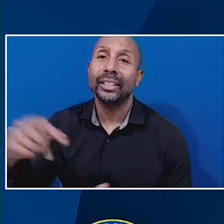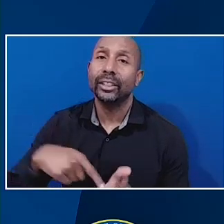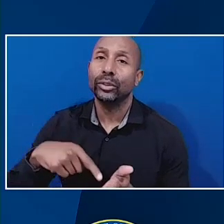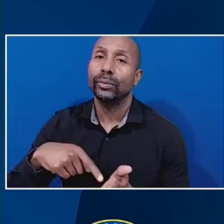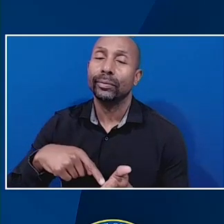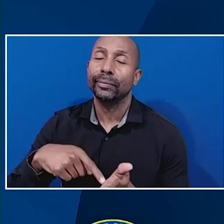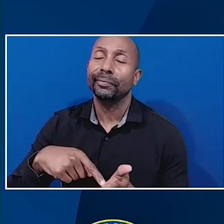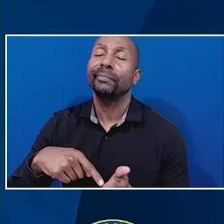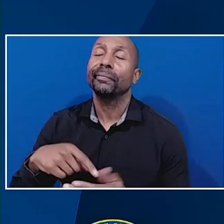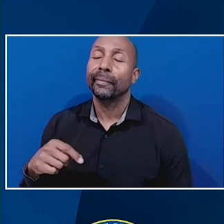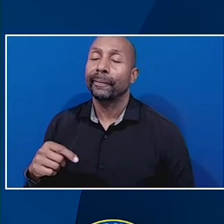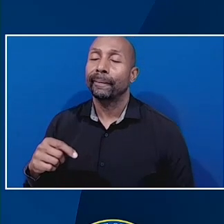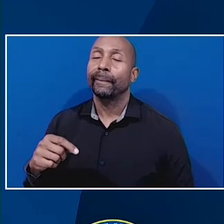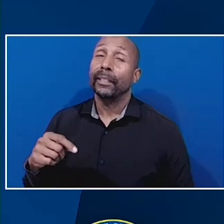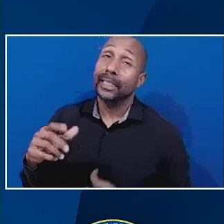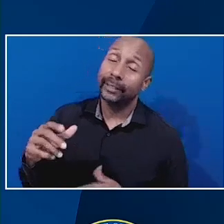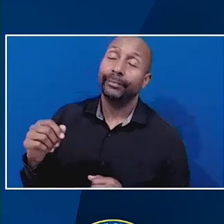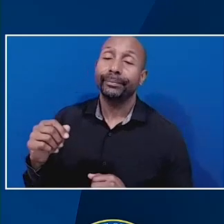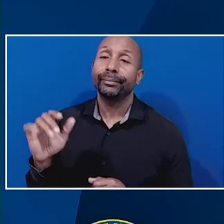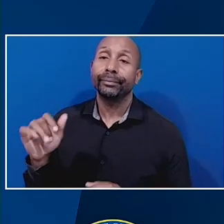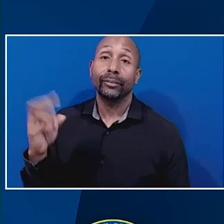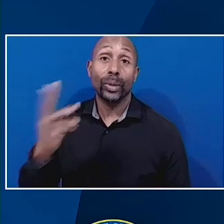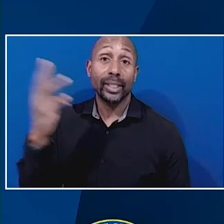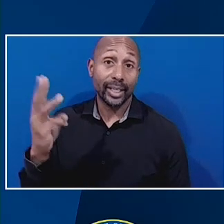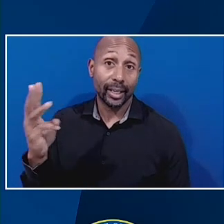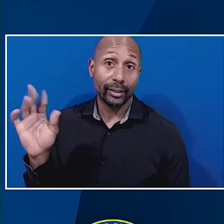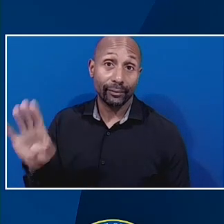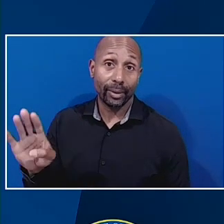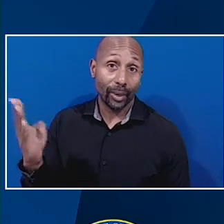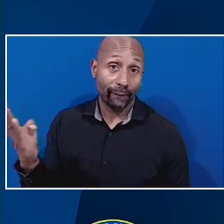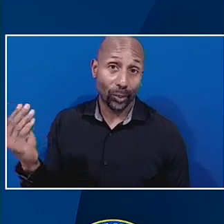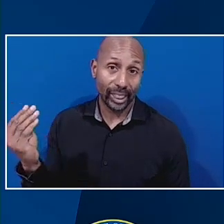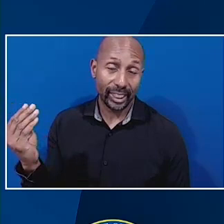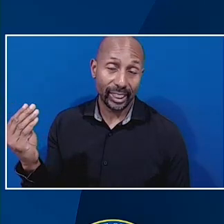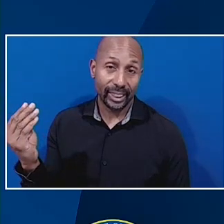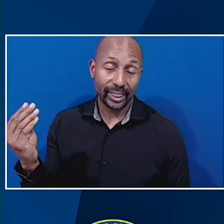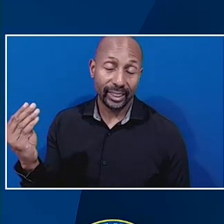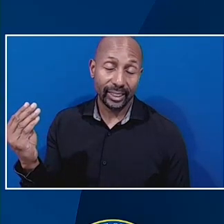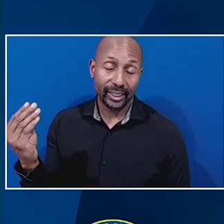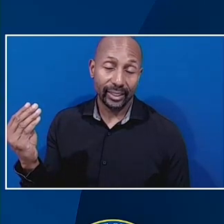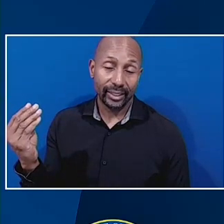Wednesday, February 14th. Now, the reason for that is that there is